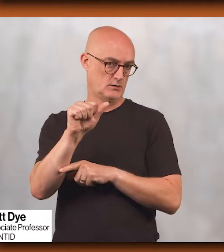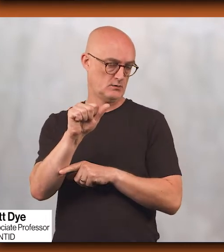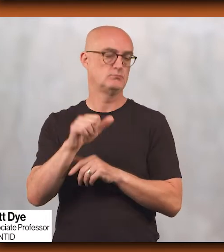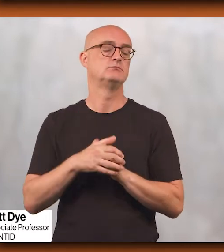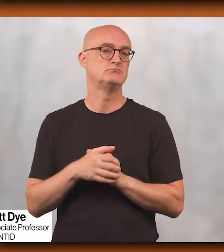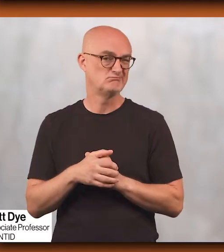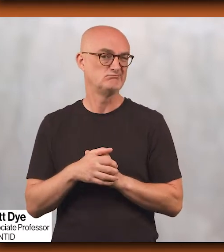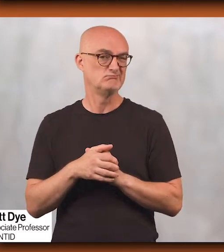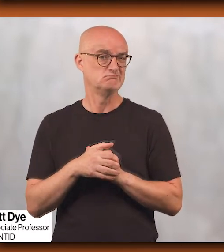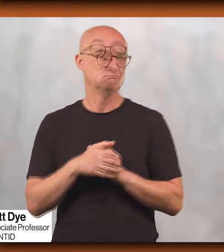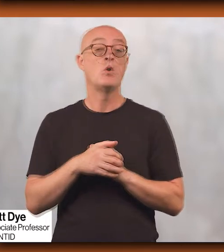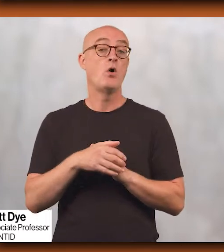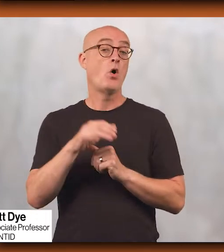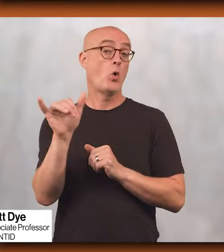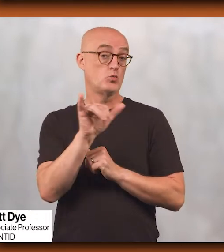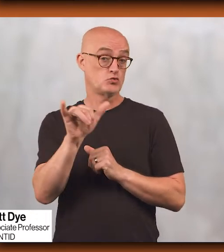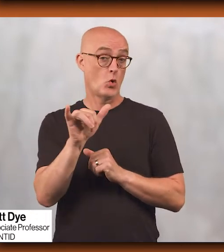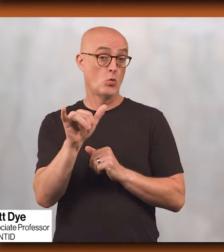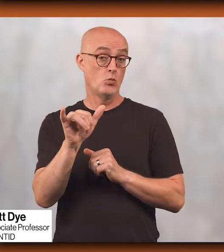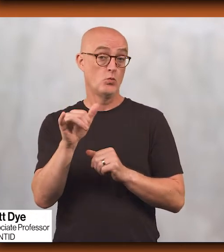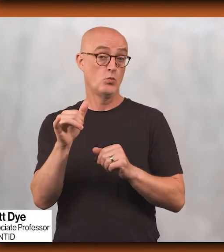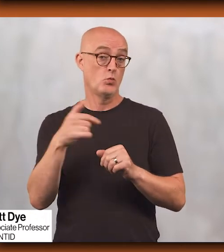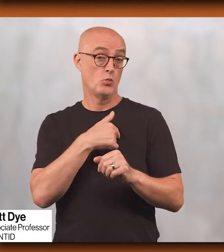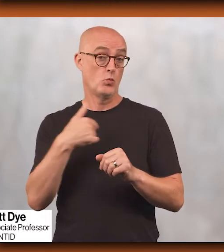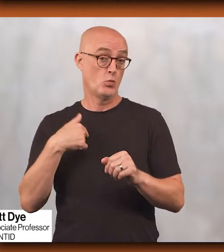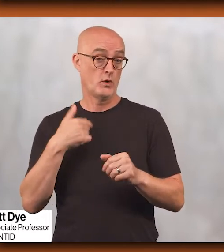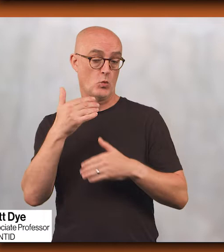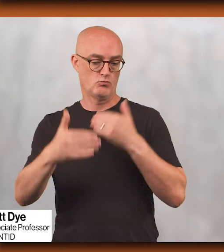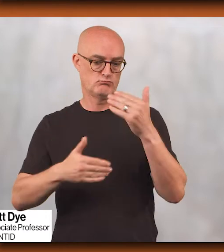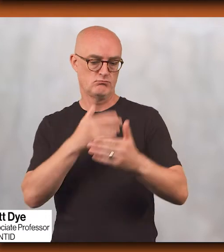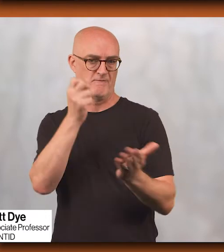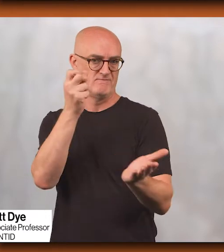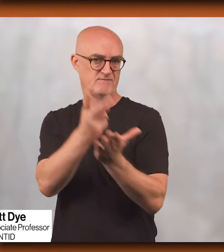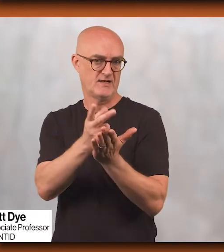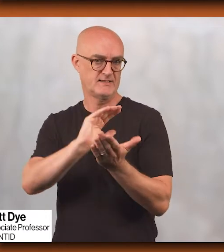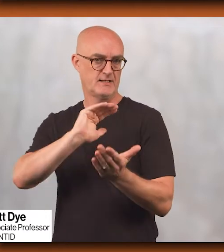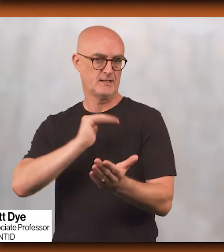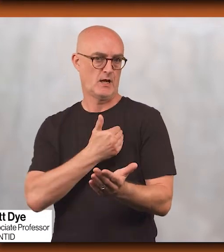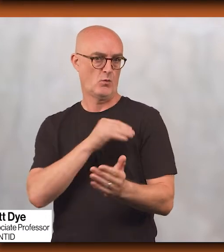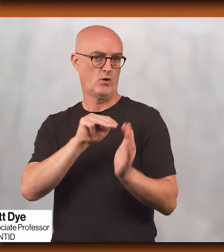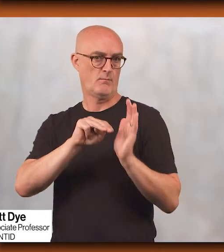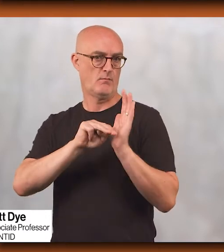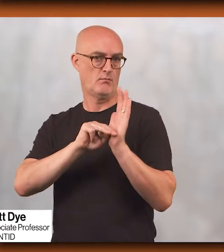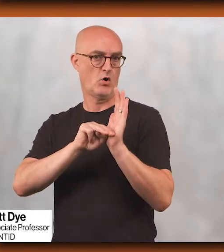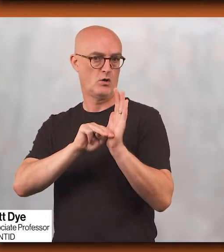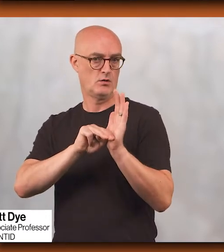of validating our skeletal model, so one of the challenges with this work is, we don't have ground truth.